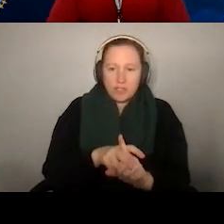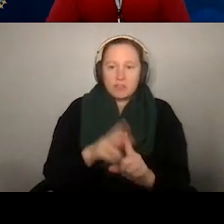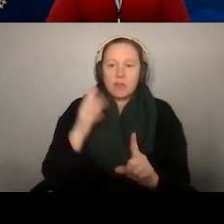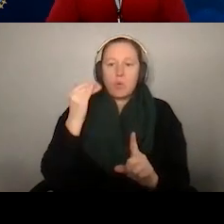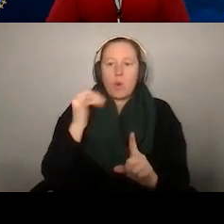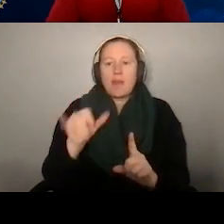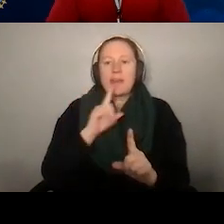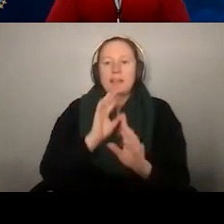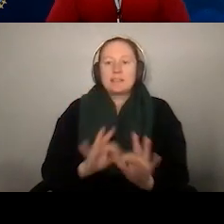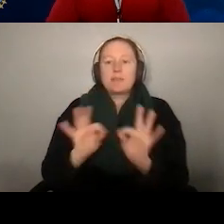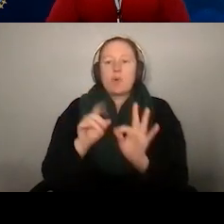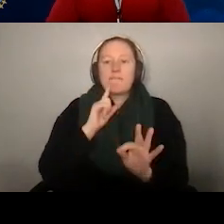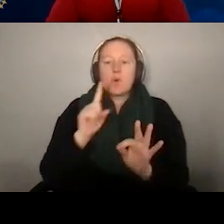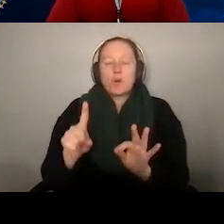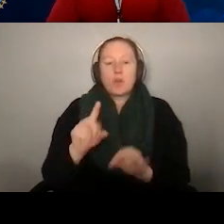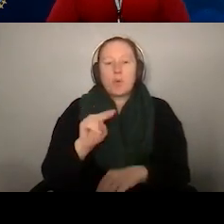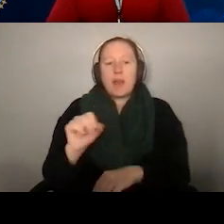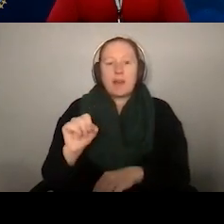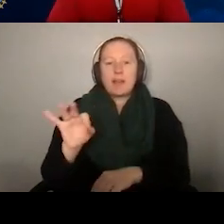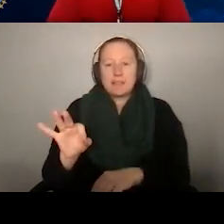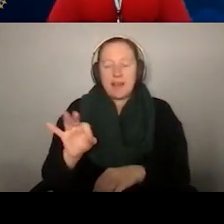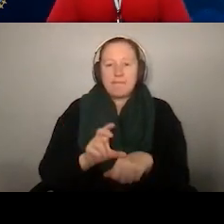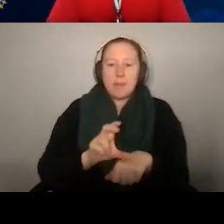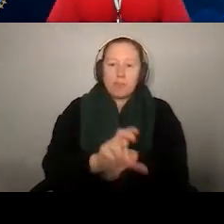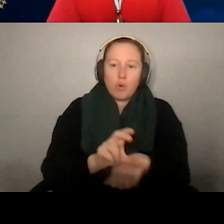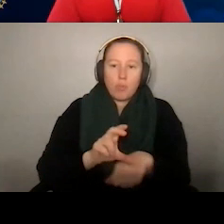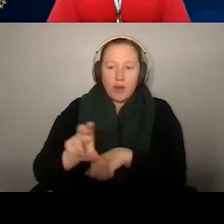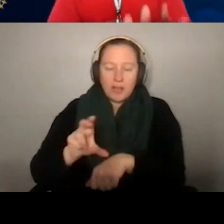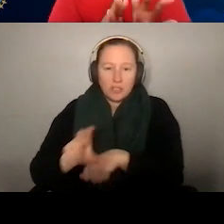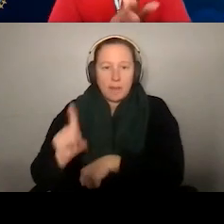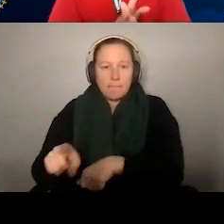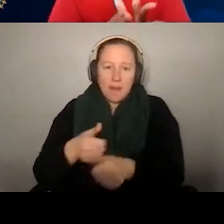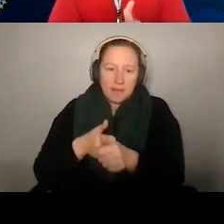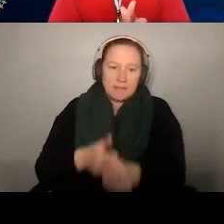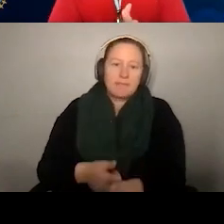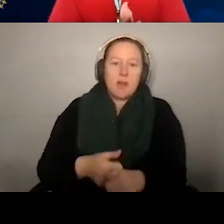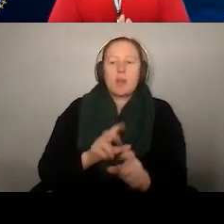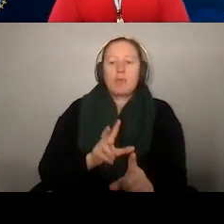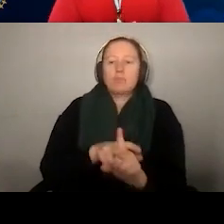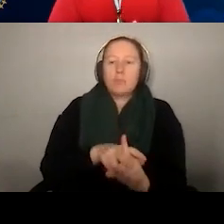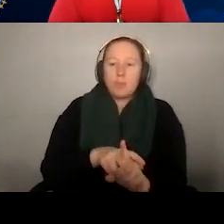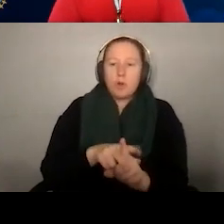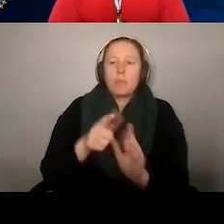NSF appropriations must comply with federal appropriations law requiring all federal agencies to close